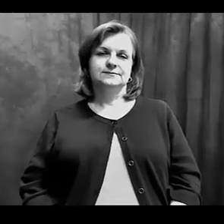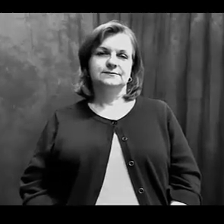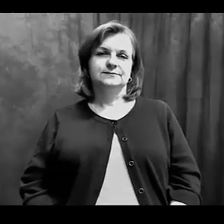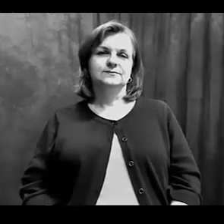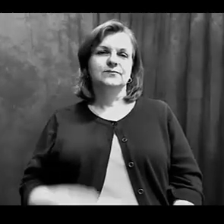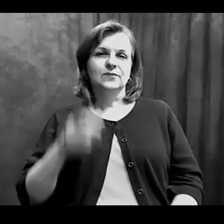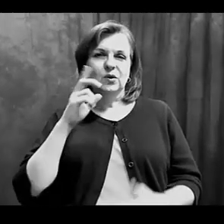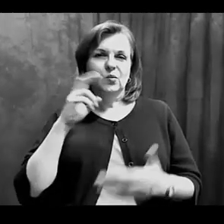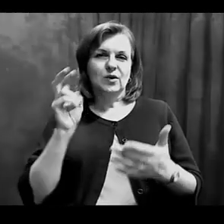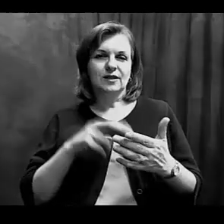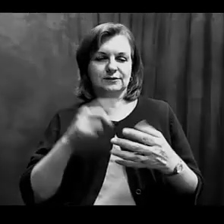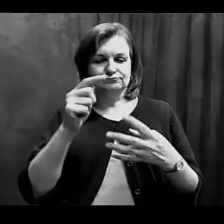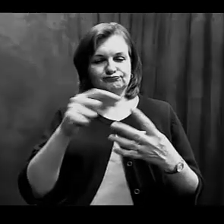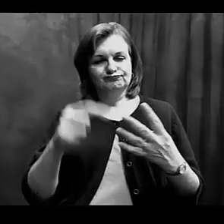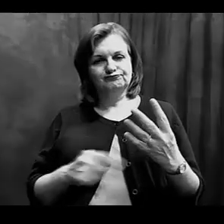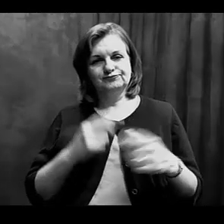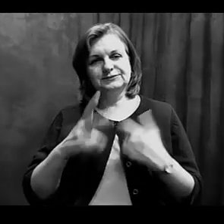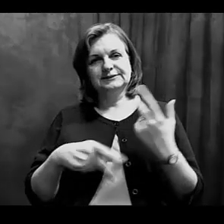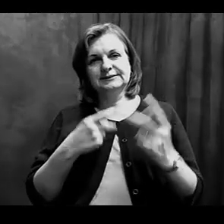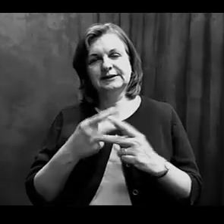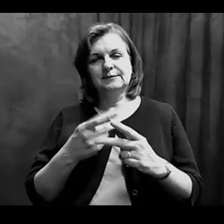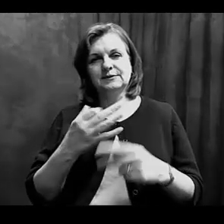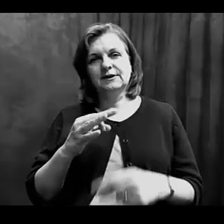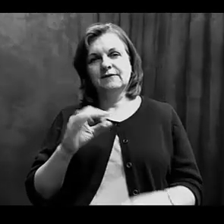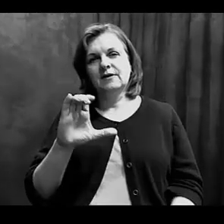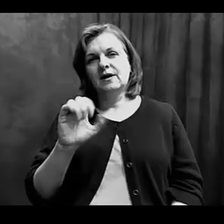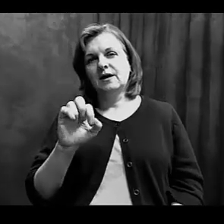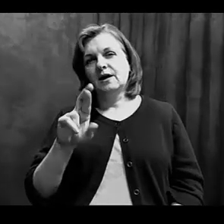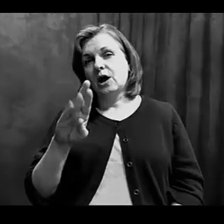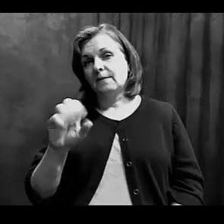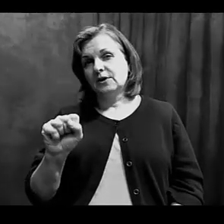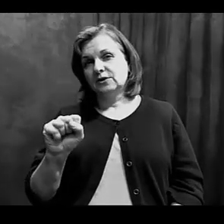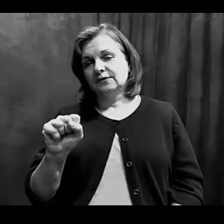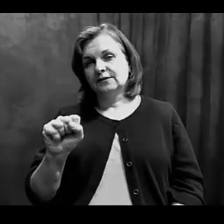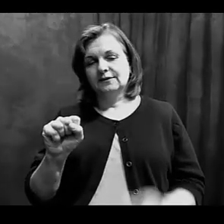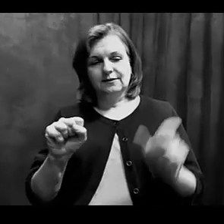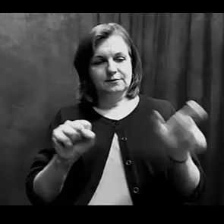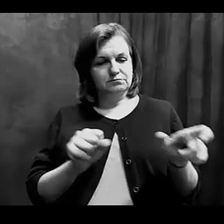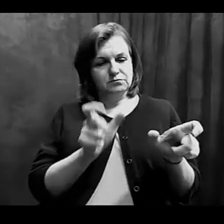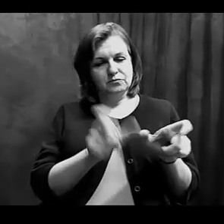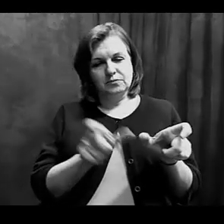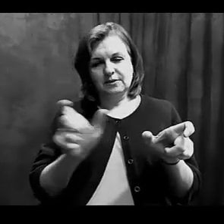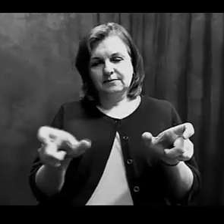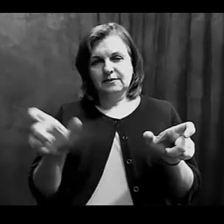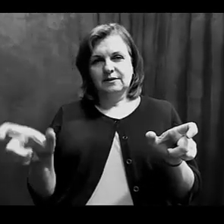now when we look at that these different types of carbohydrates